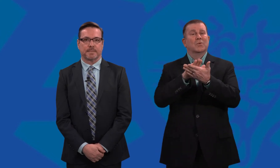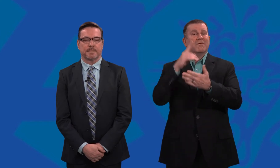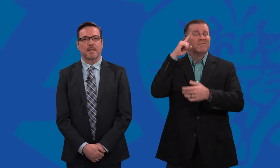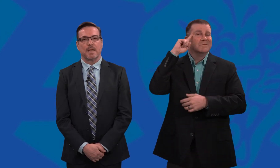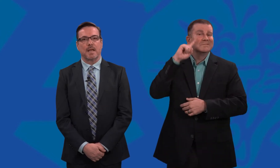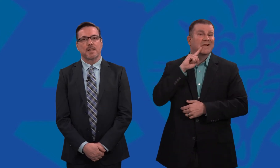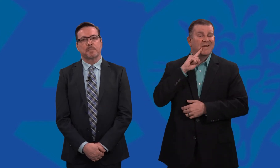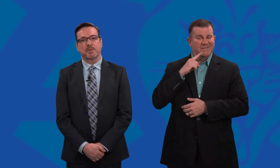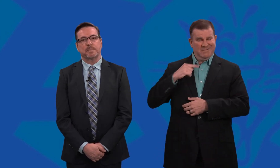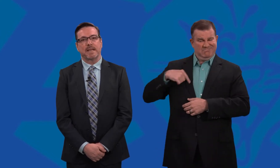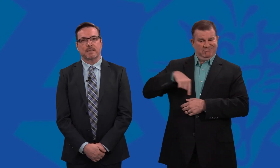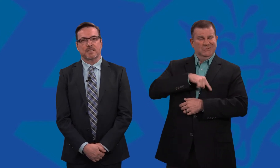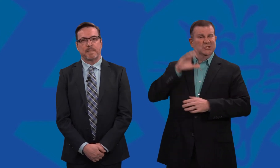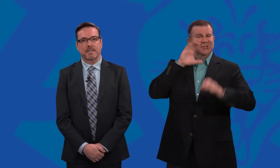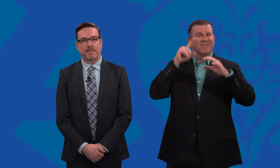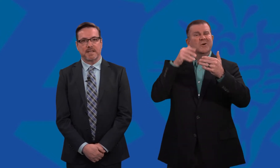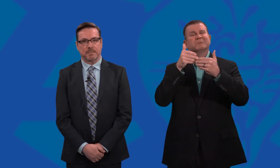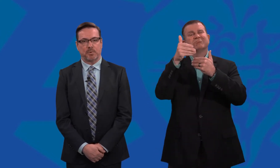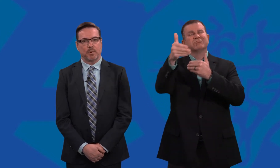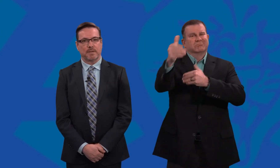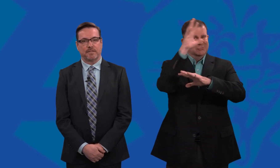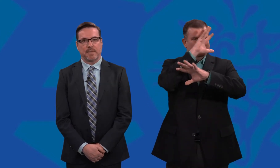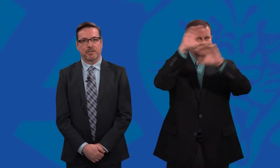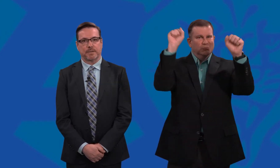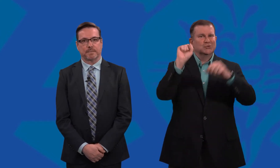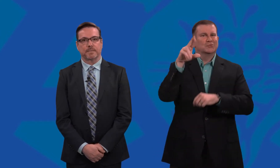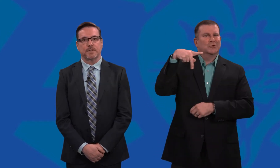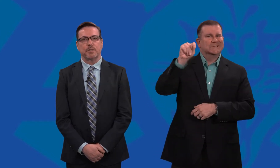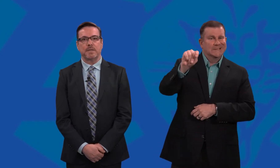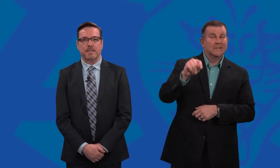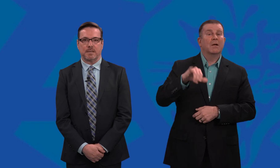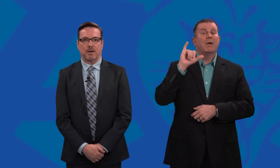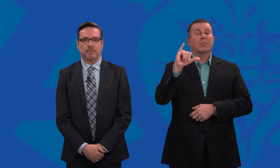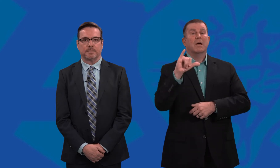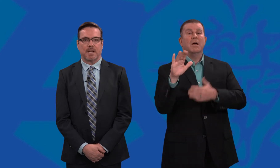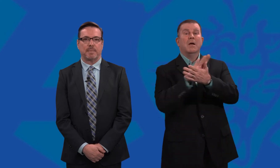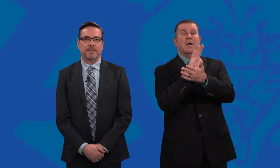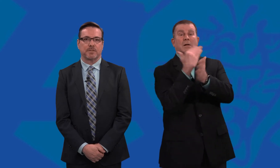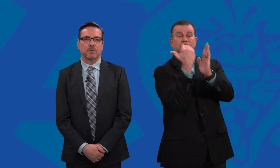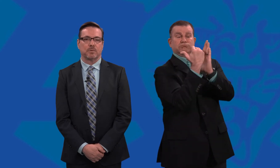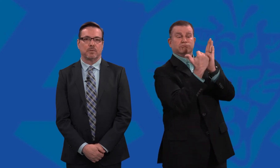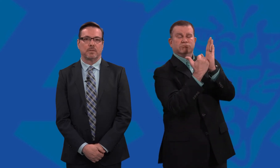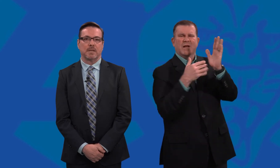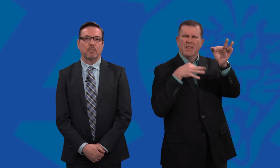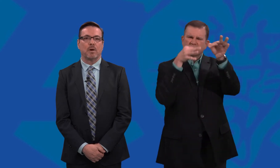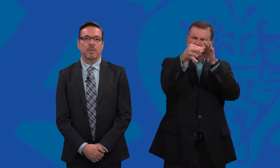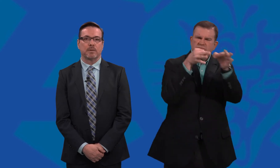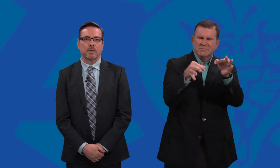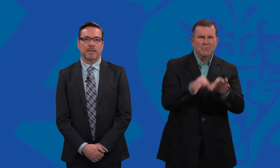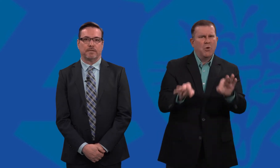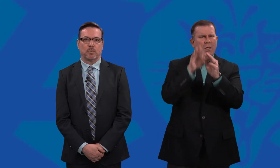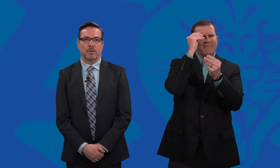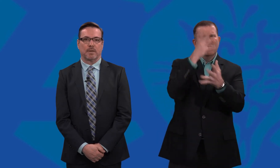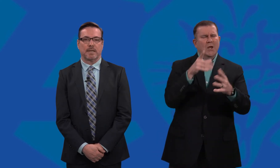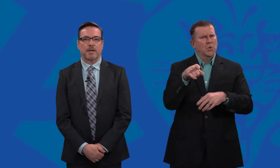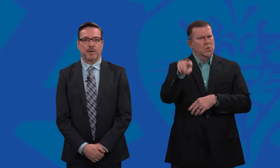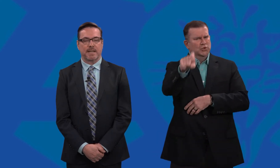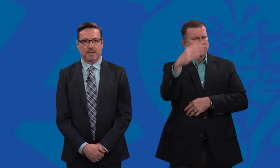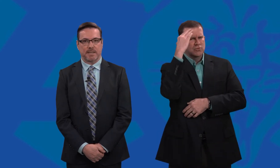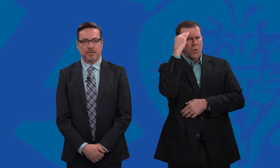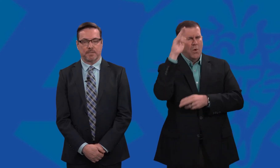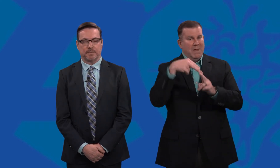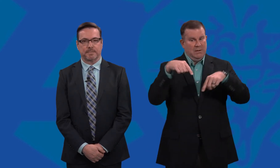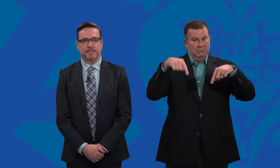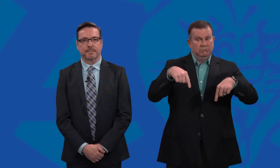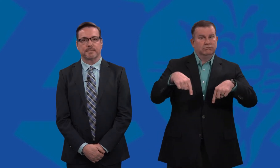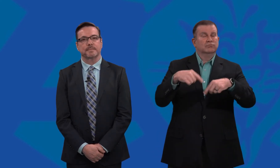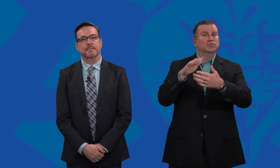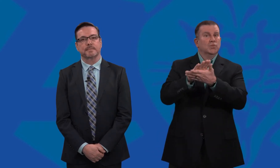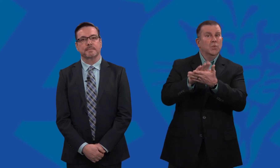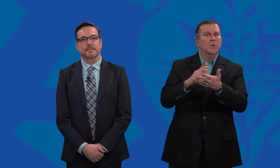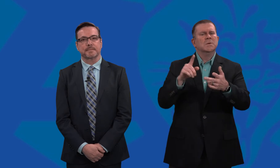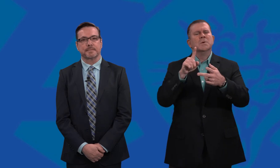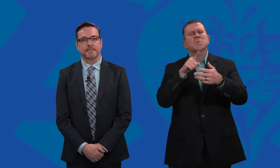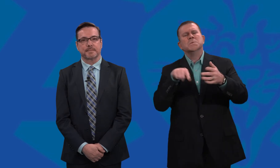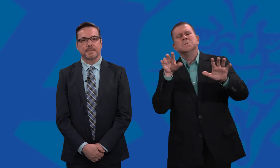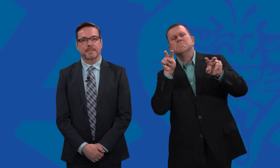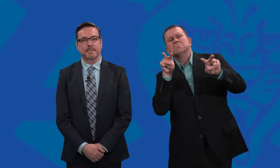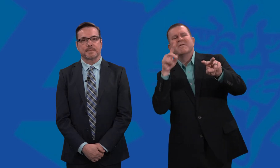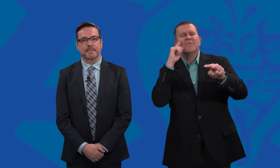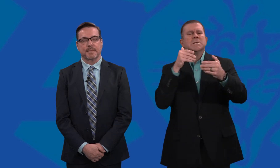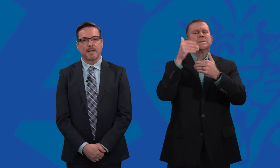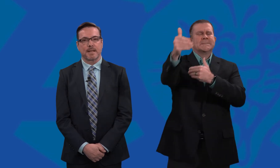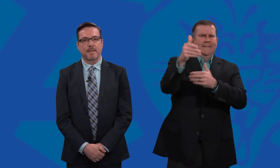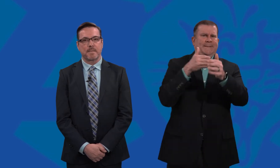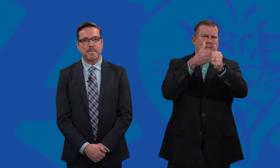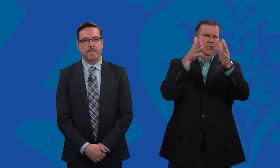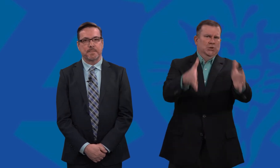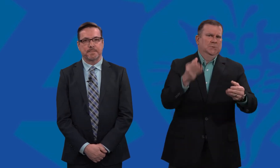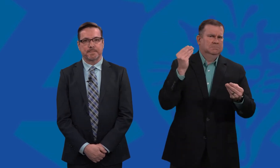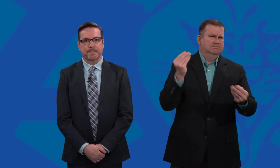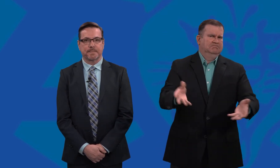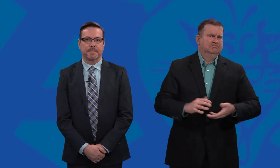The prospectus specifies important information you need to know about the school and what we are looking for in our next leader.